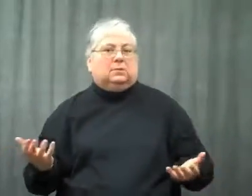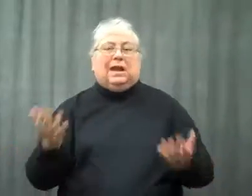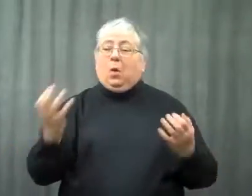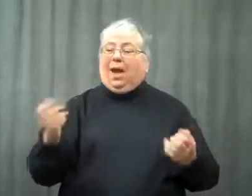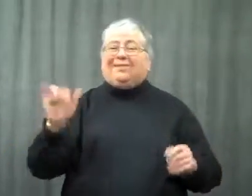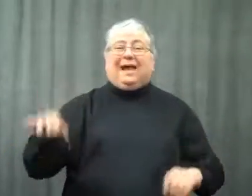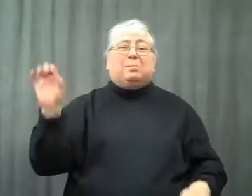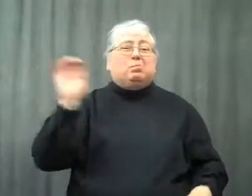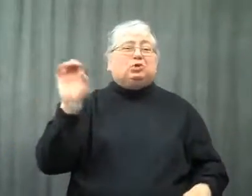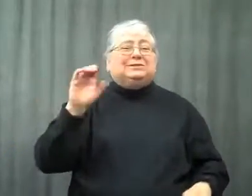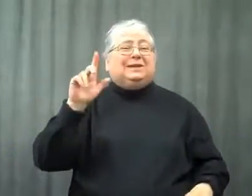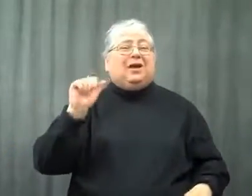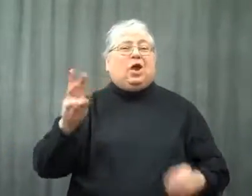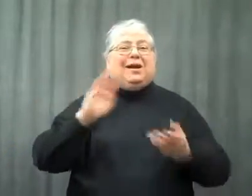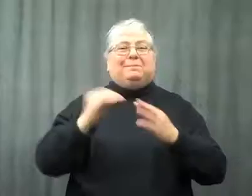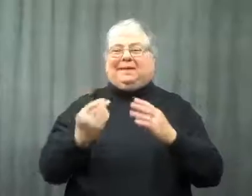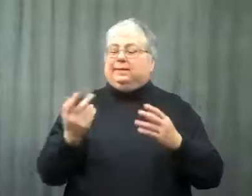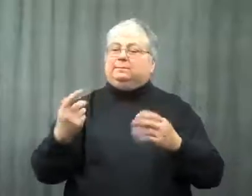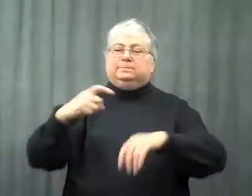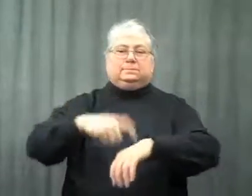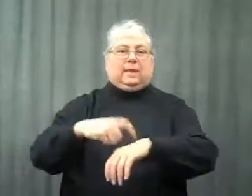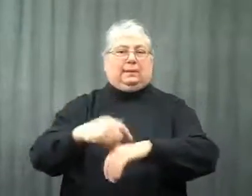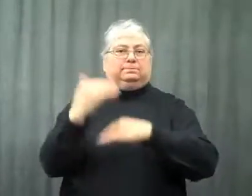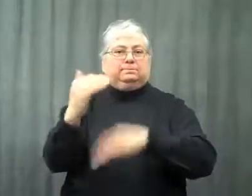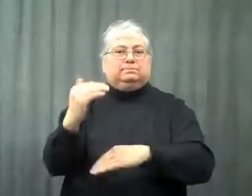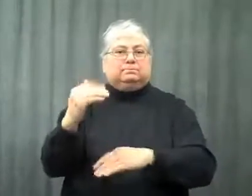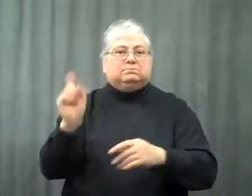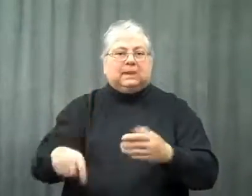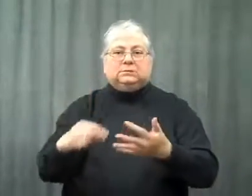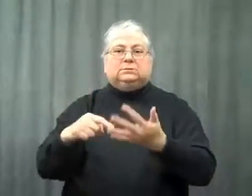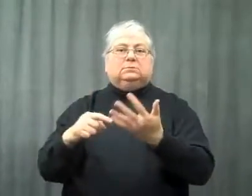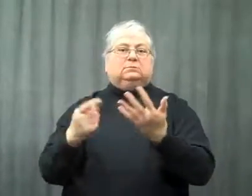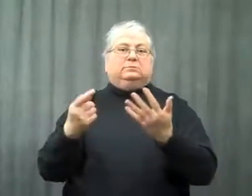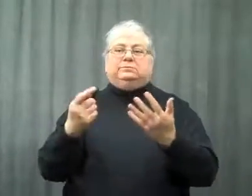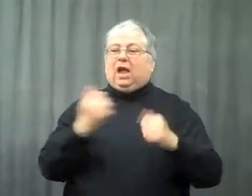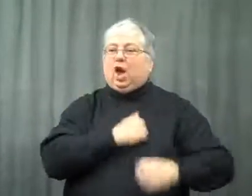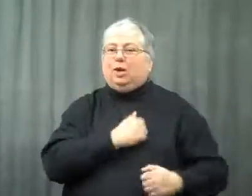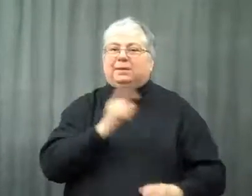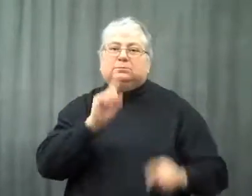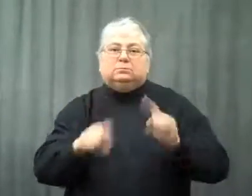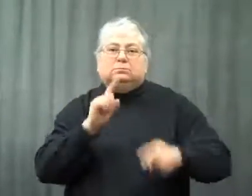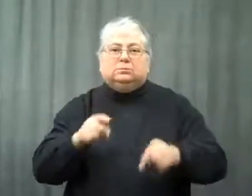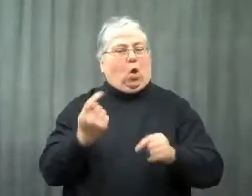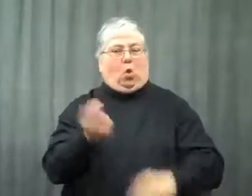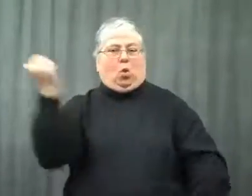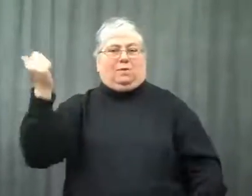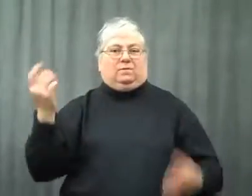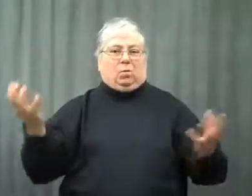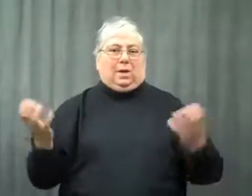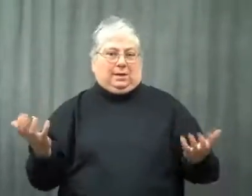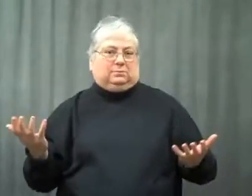Emergency law, meaning curfews and martial law, ended.